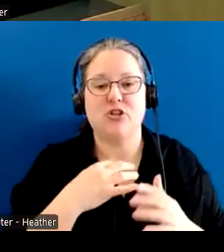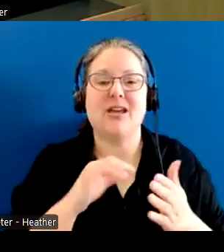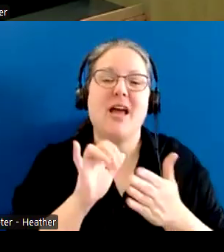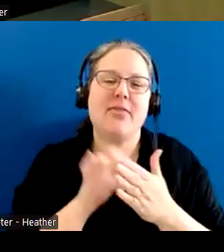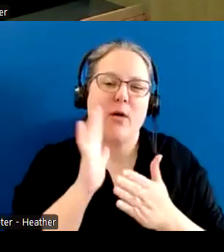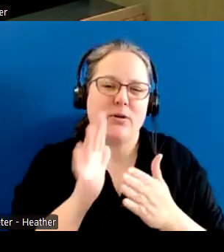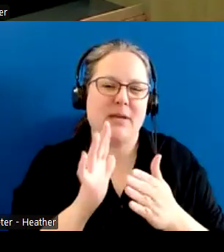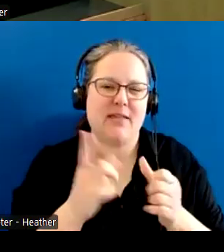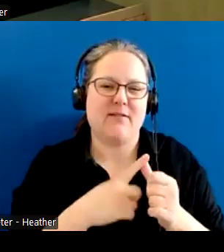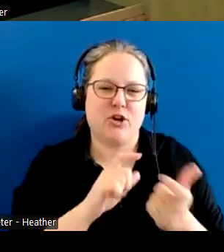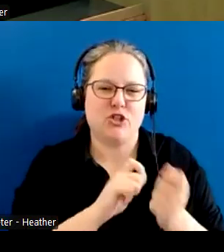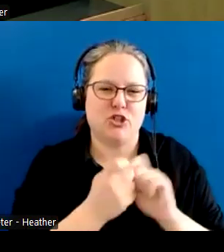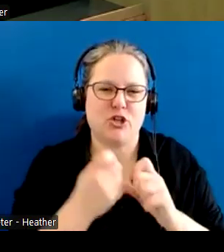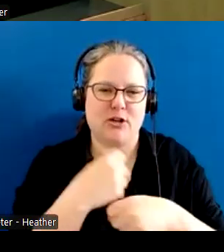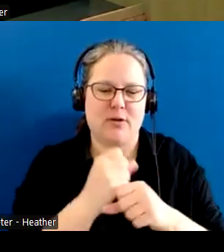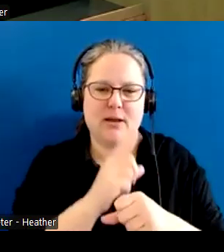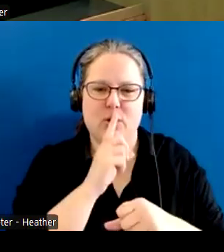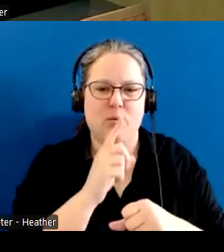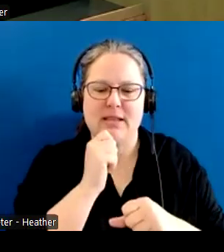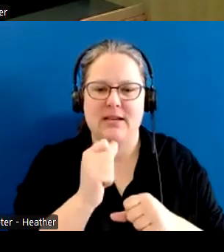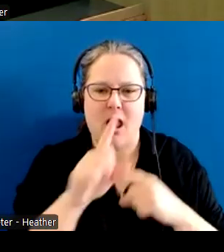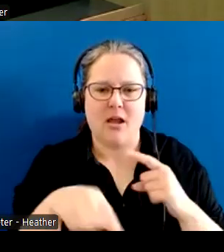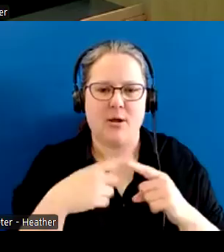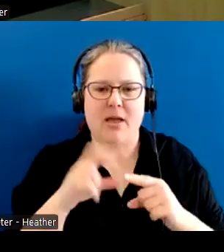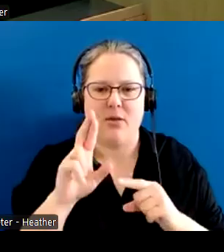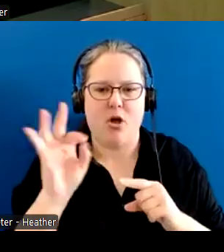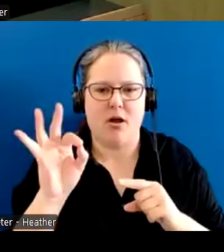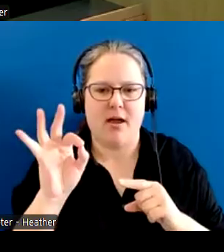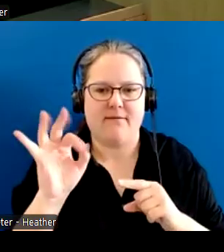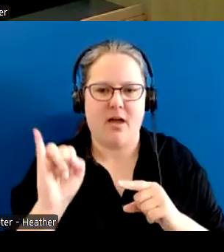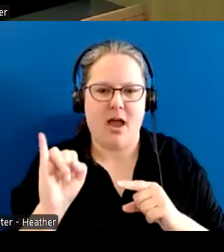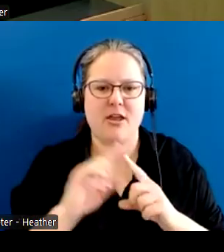uh, the first change we made was less based on the RFI, but more based on sort of an internal